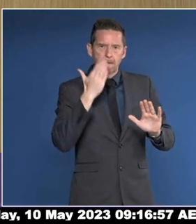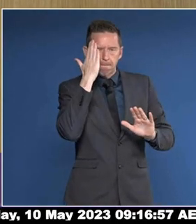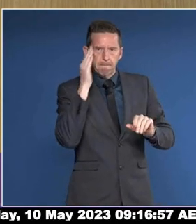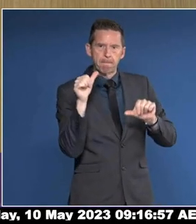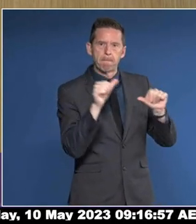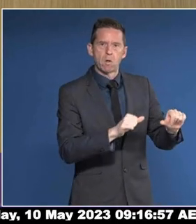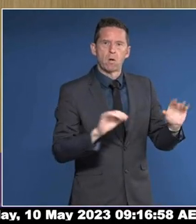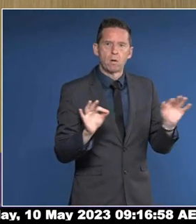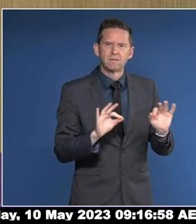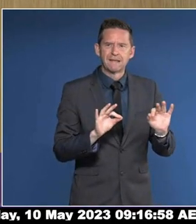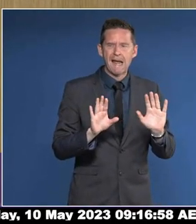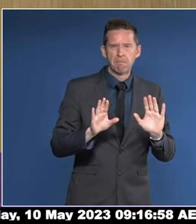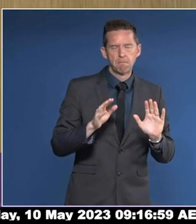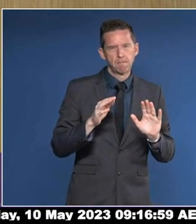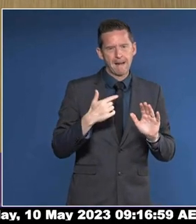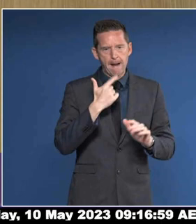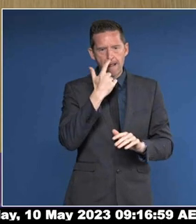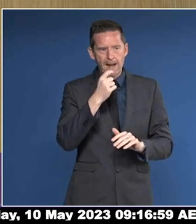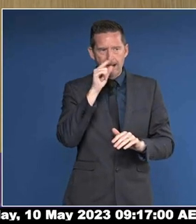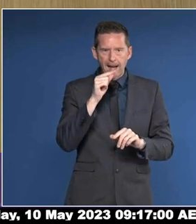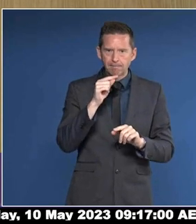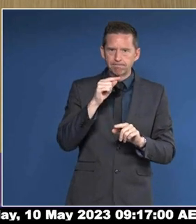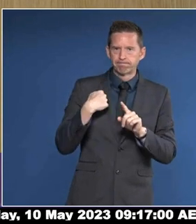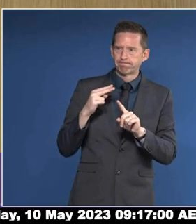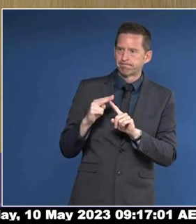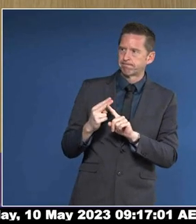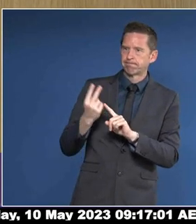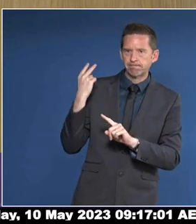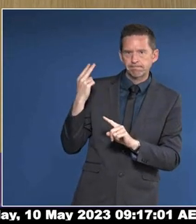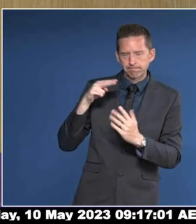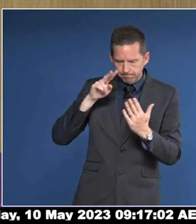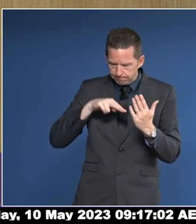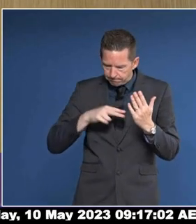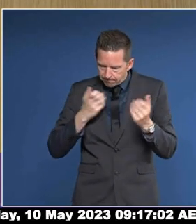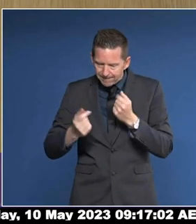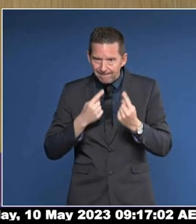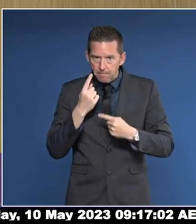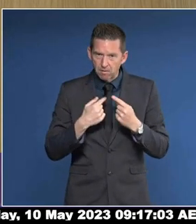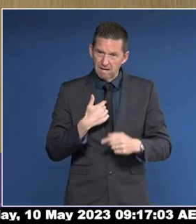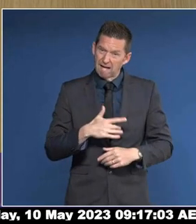able to look back at information, and I always feel for our staff in the moment, so -